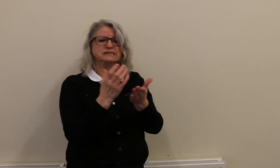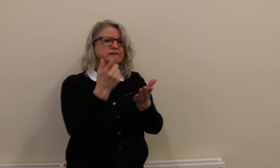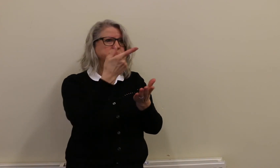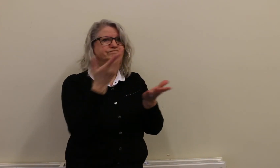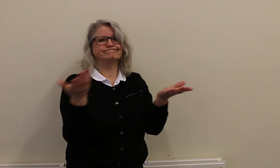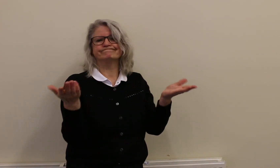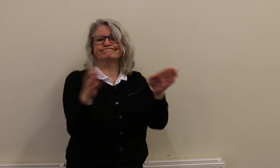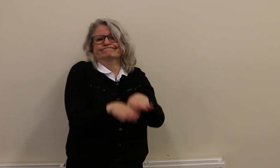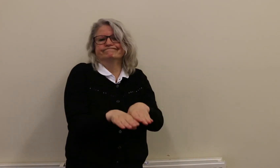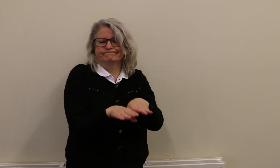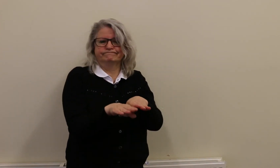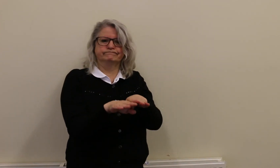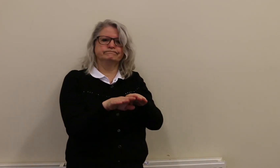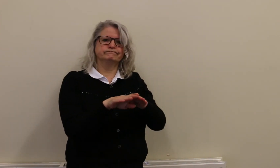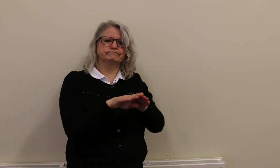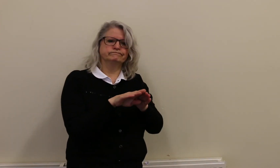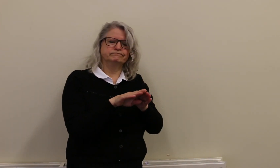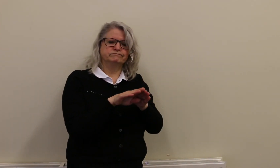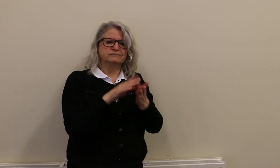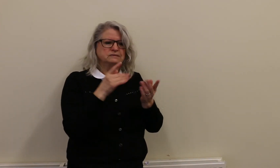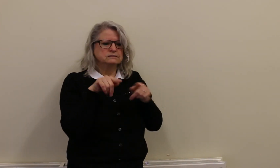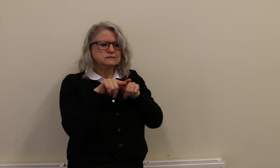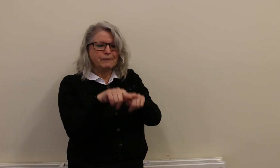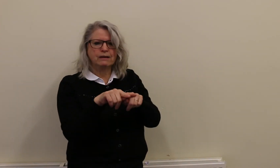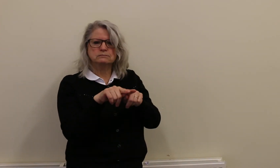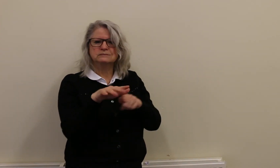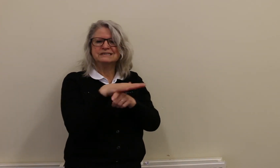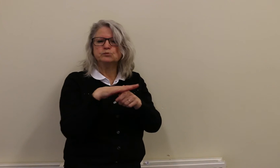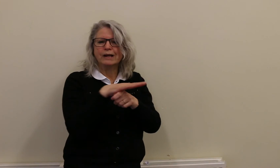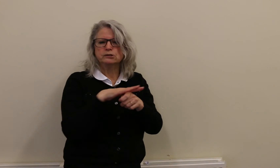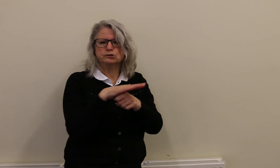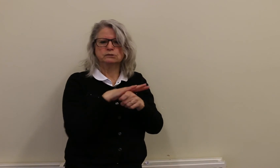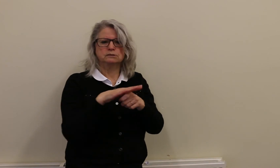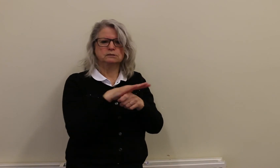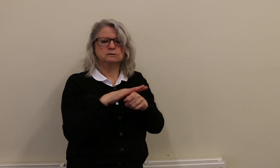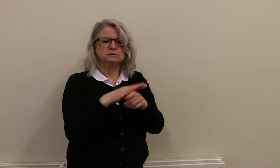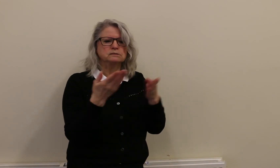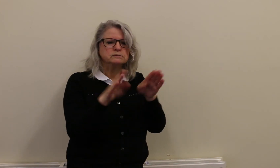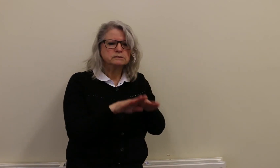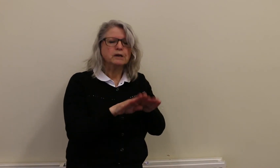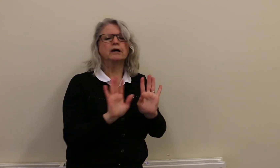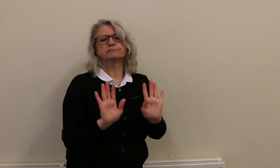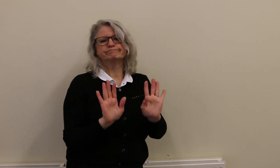and, if the charity were to cease and particularly if the charity were